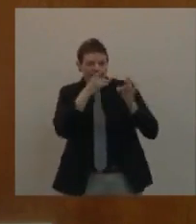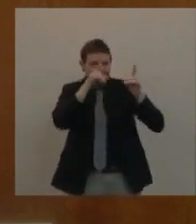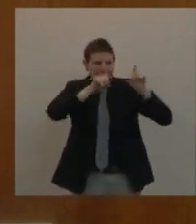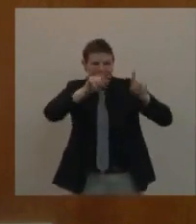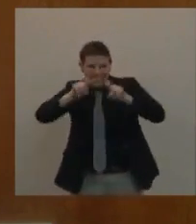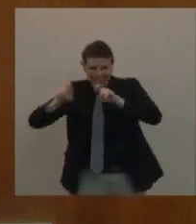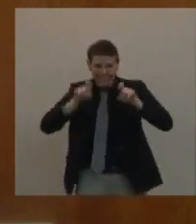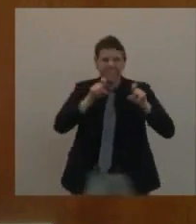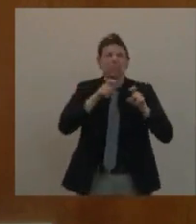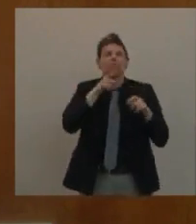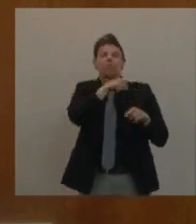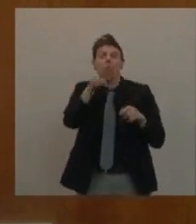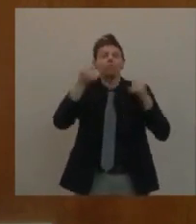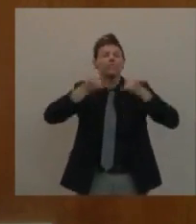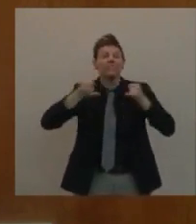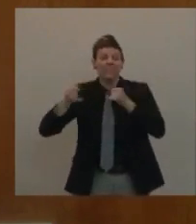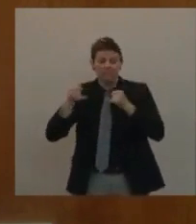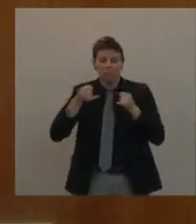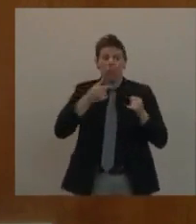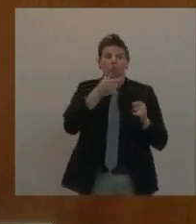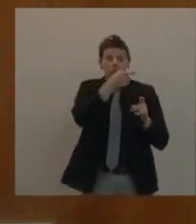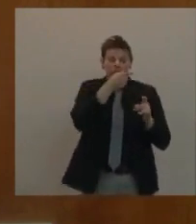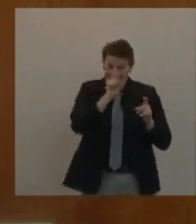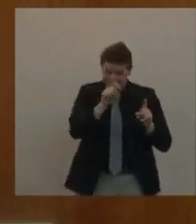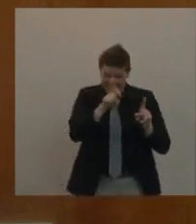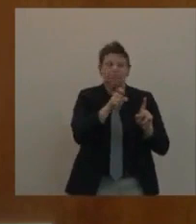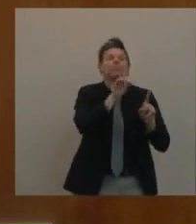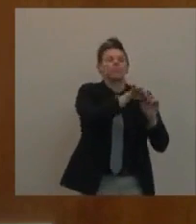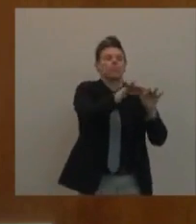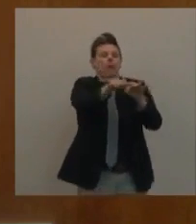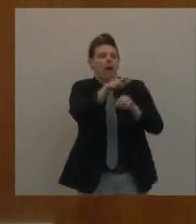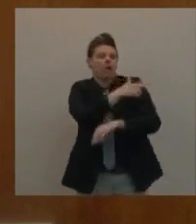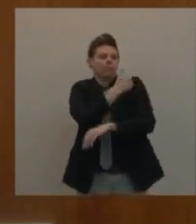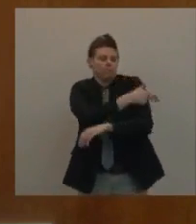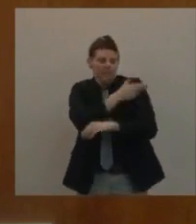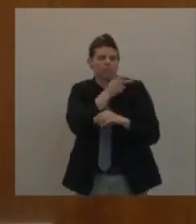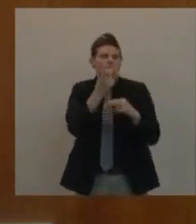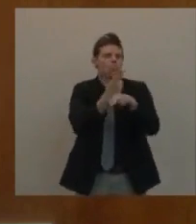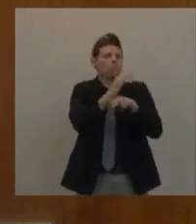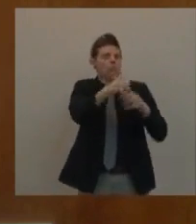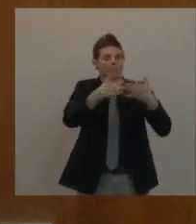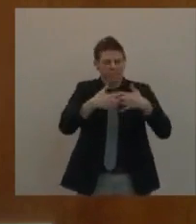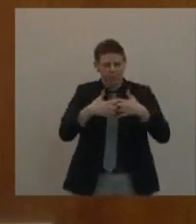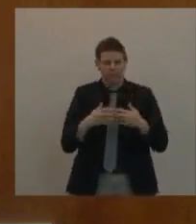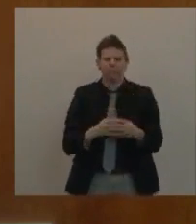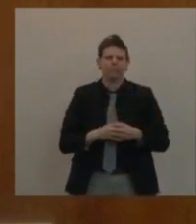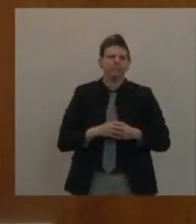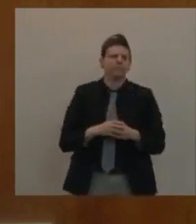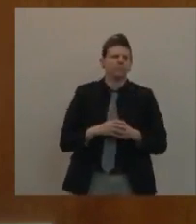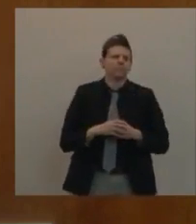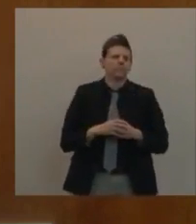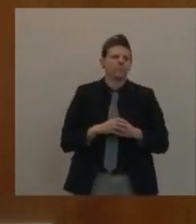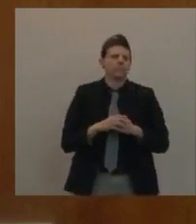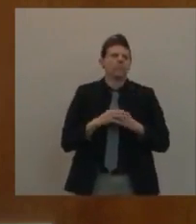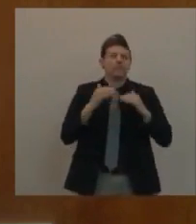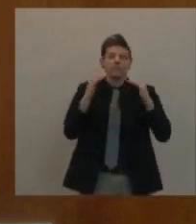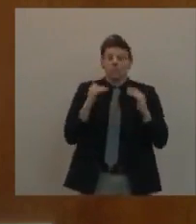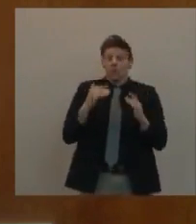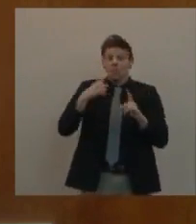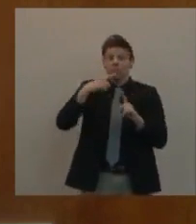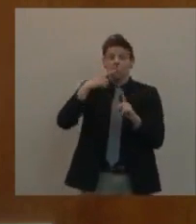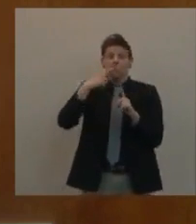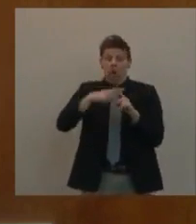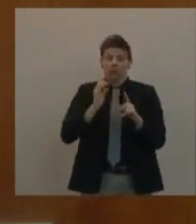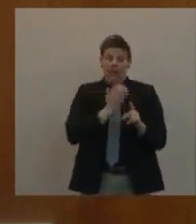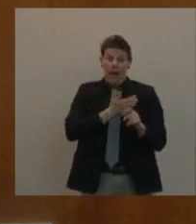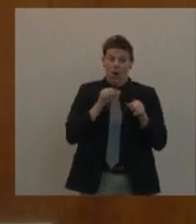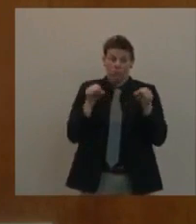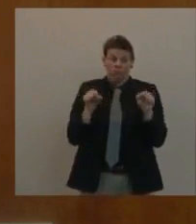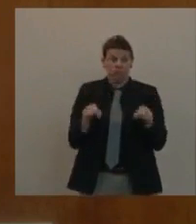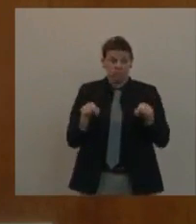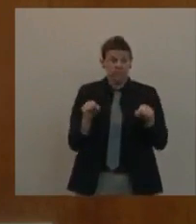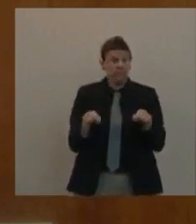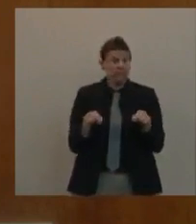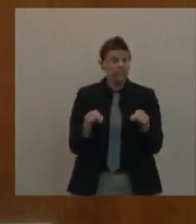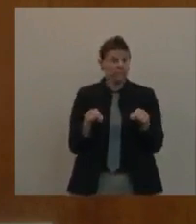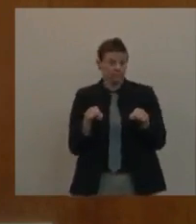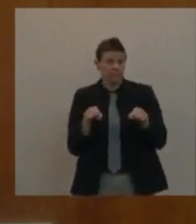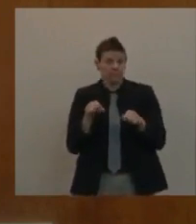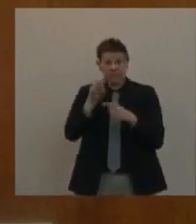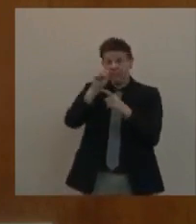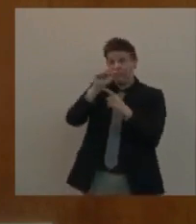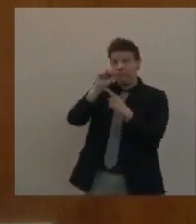BUT WE WILL DEPLOY THEM TO HOSPITALS WHO CAN DO RAPID TURNAROUND FOR HEALTH-CARE WORKERS OR FOR INDIVIDUALS WHO ARE HOSPITALIZED AND THEY NEED TO MAKE ROOM FOR OTHER BEDS.